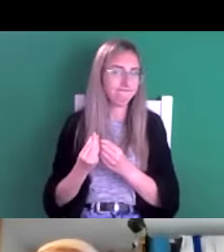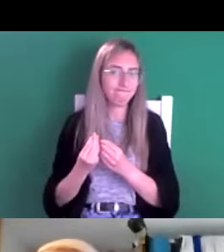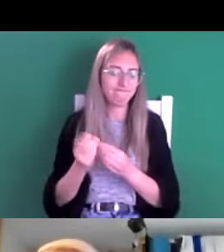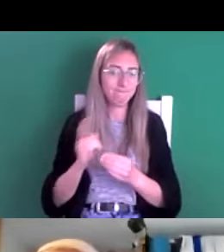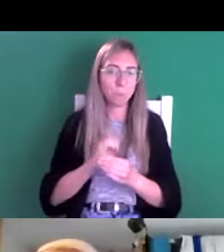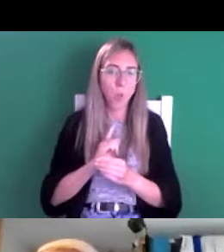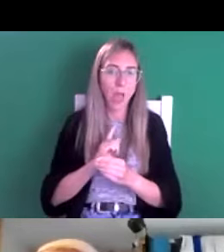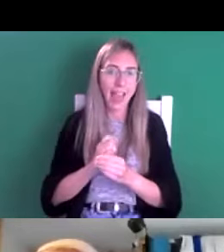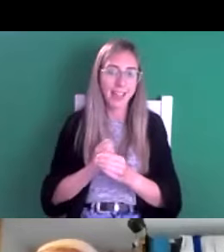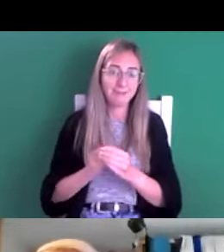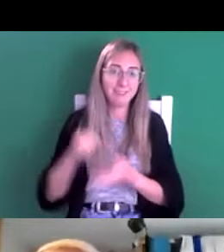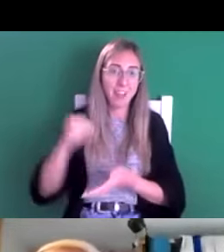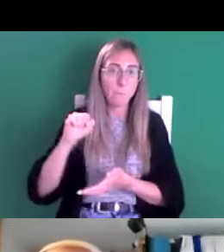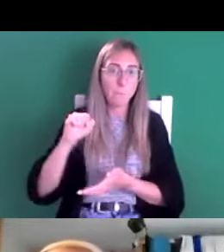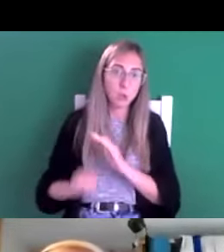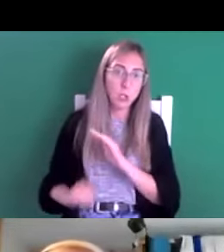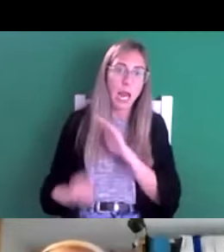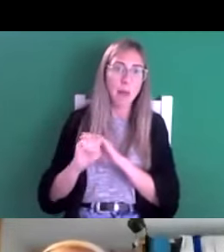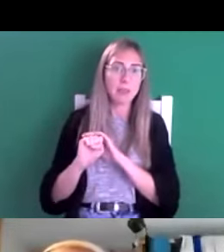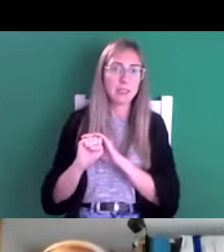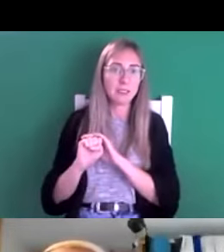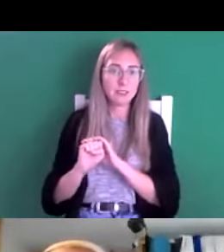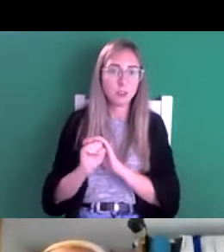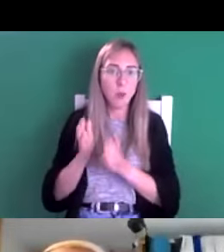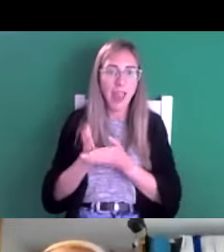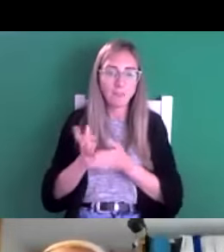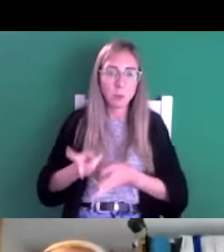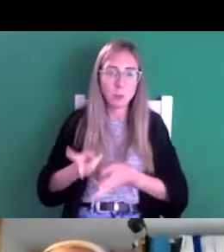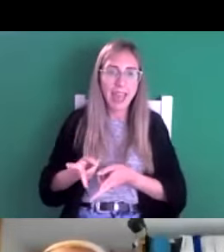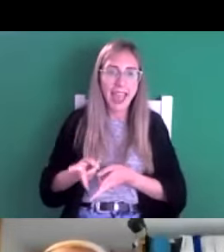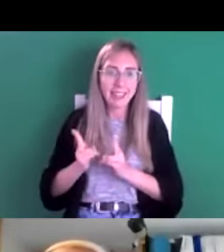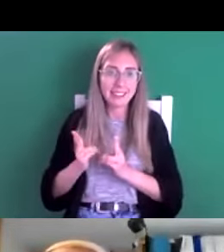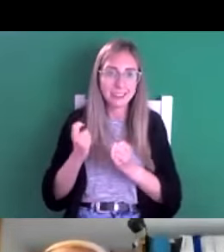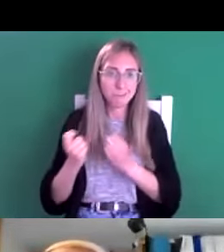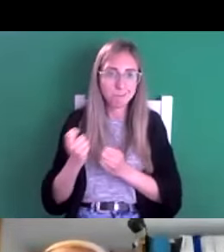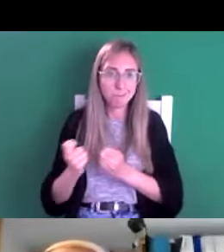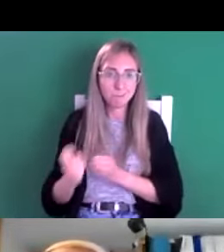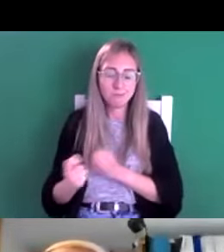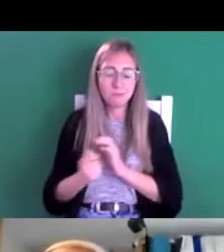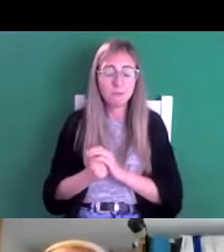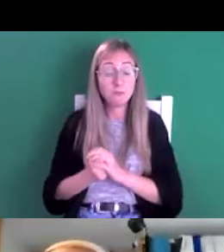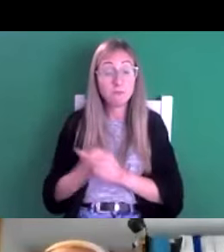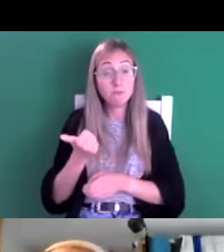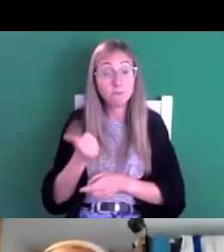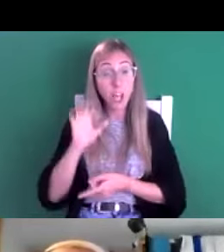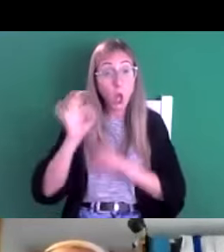so there will be some sort of editing and looking at but as a good point it's a good point that